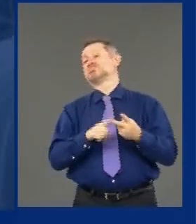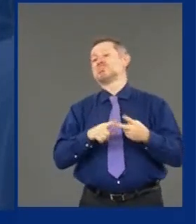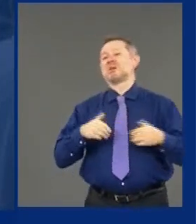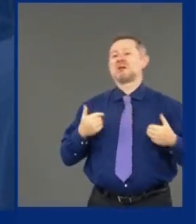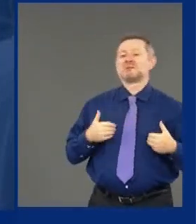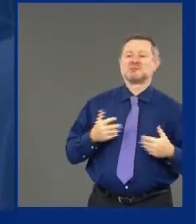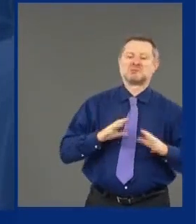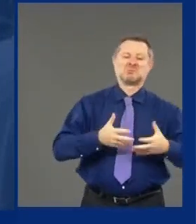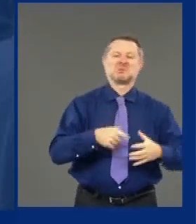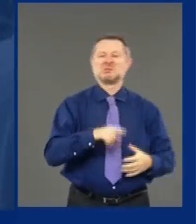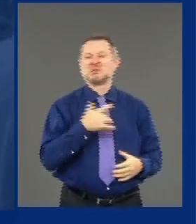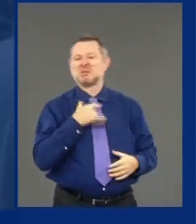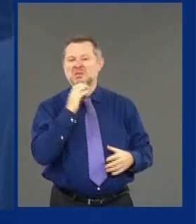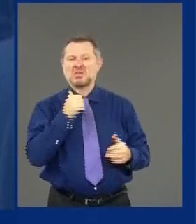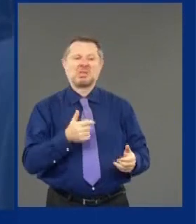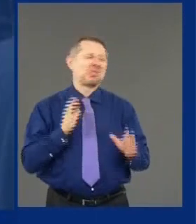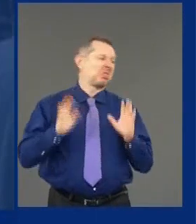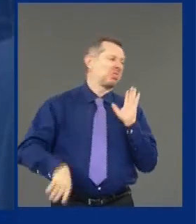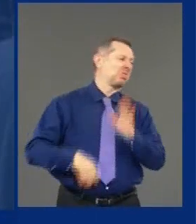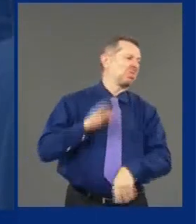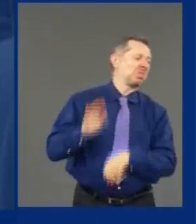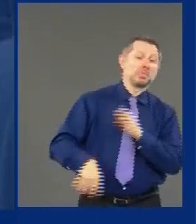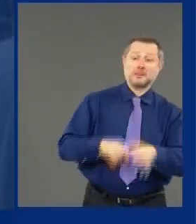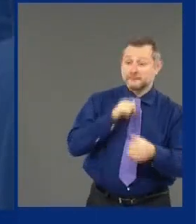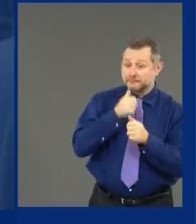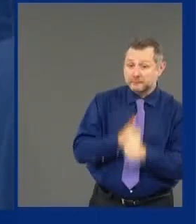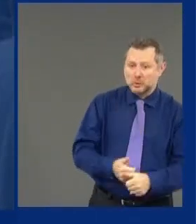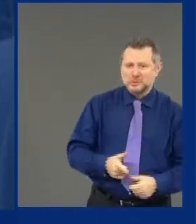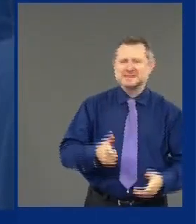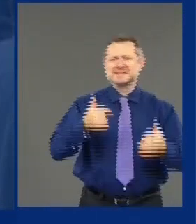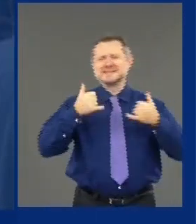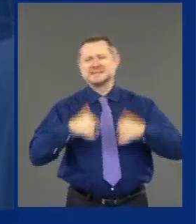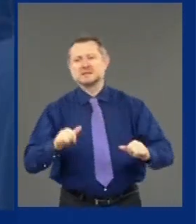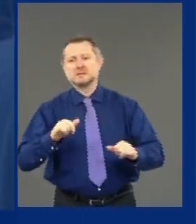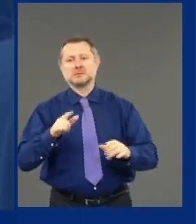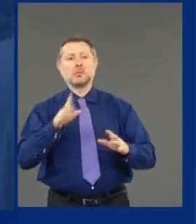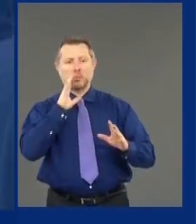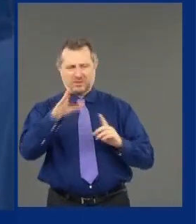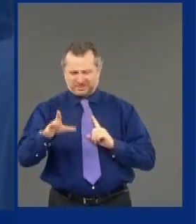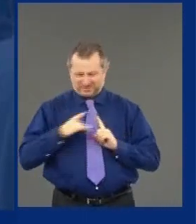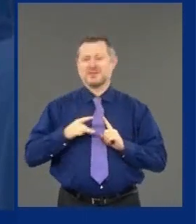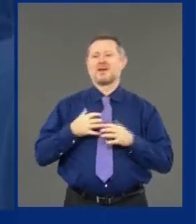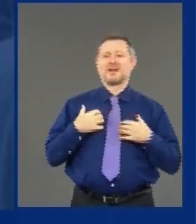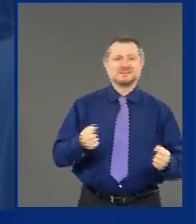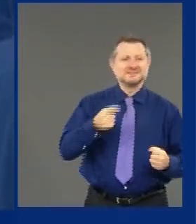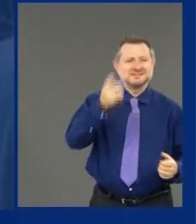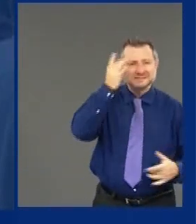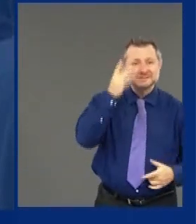PROP. EVEN IF YOU'RE YOUNG PEOPLE, EVEN IF THE COME SPLIENS